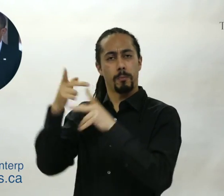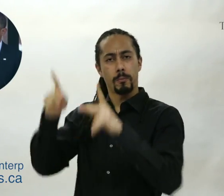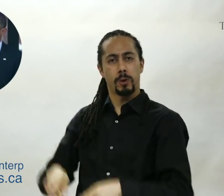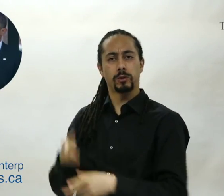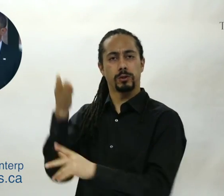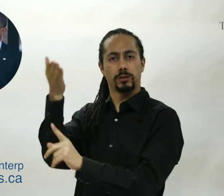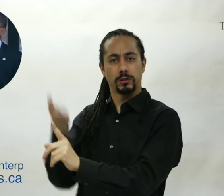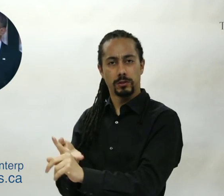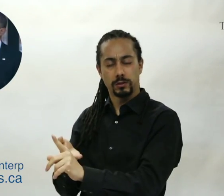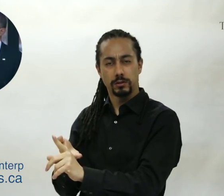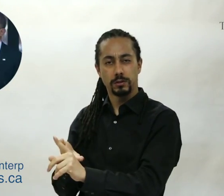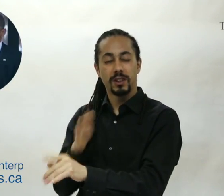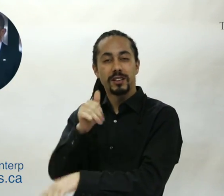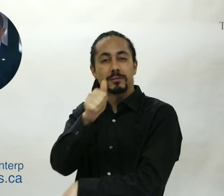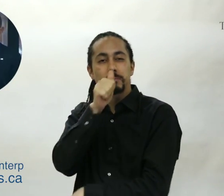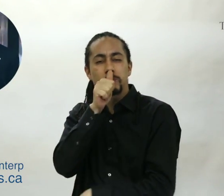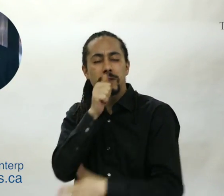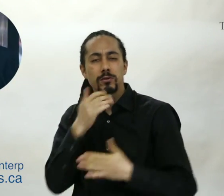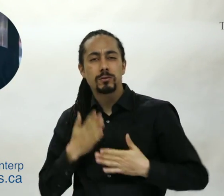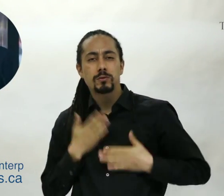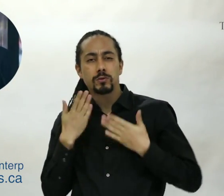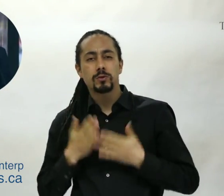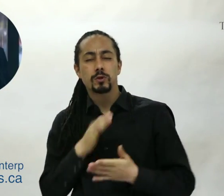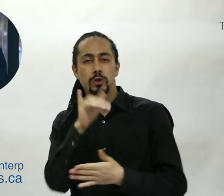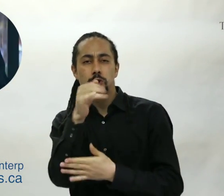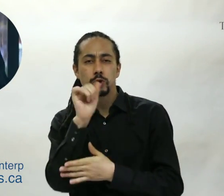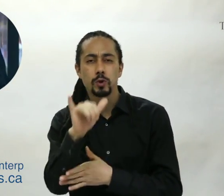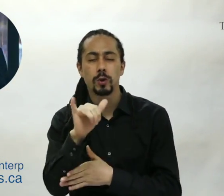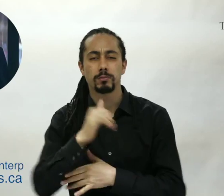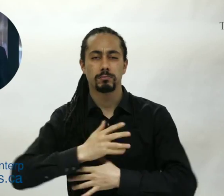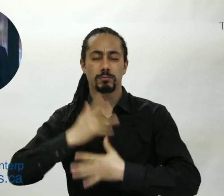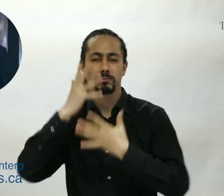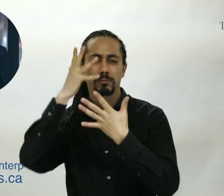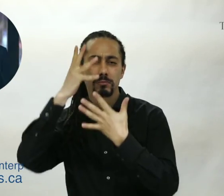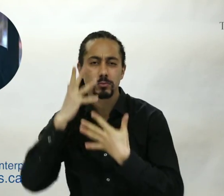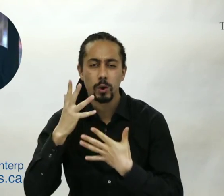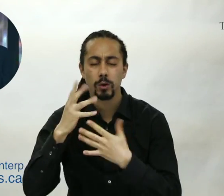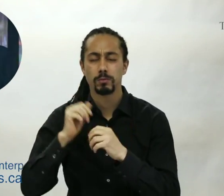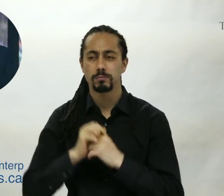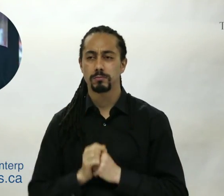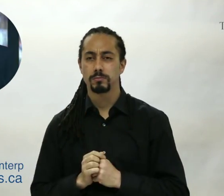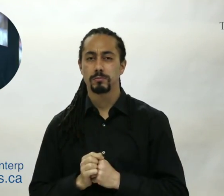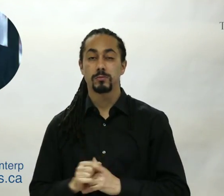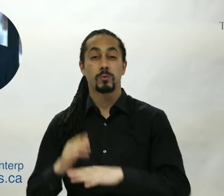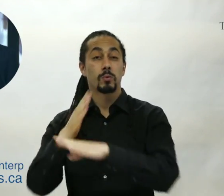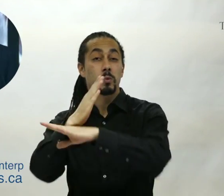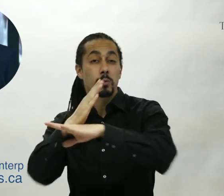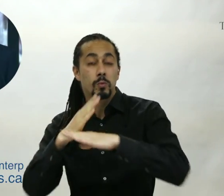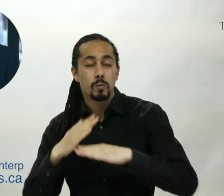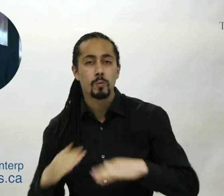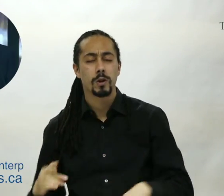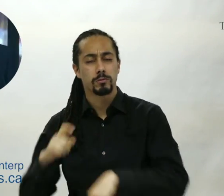their private joys and sorrows; the quiet moments and unique